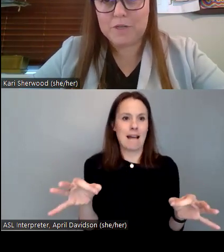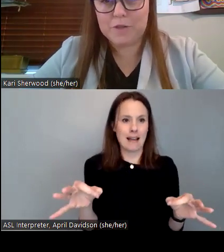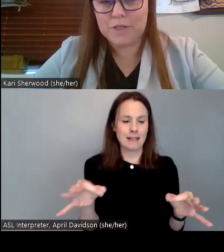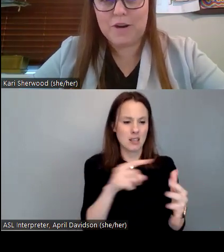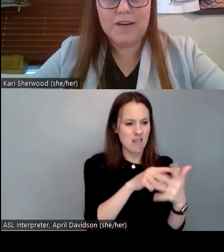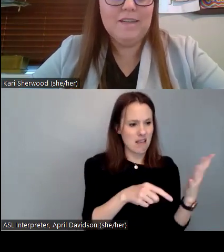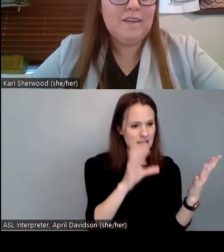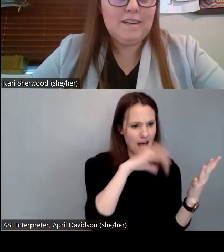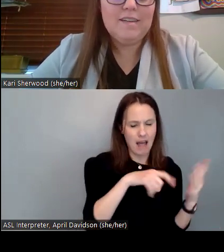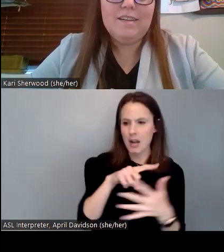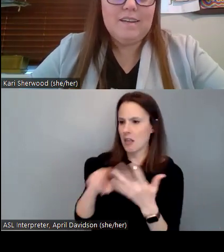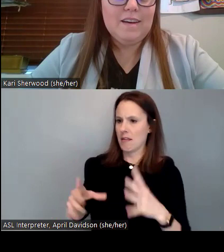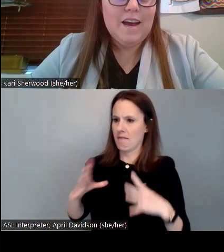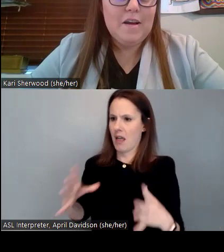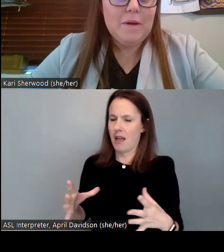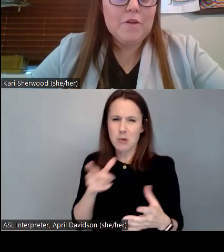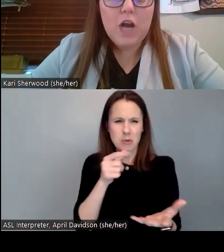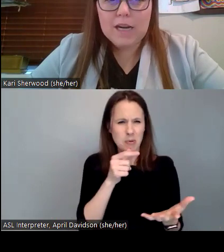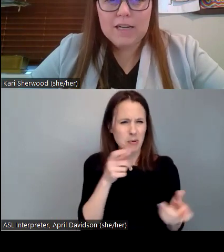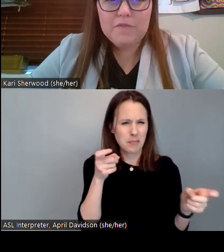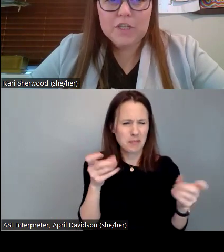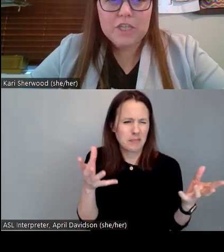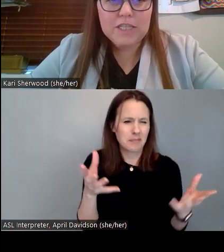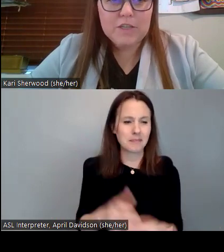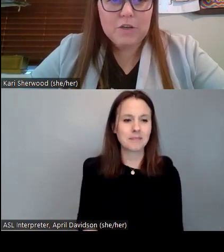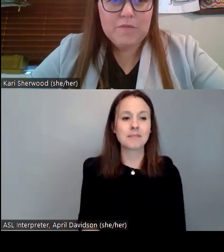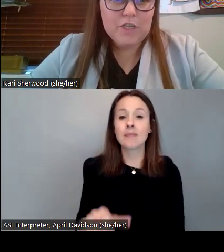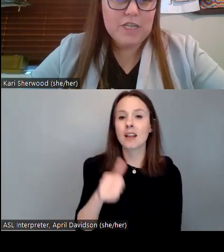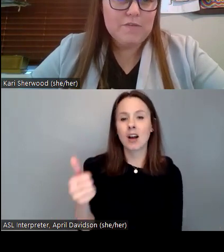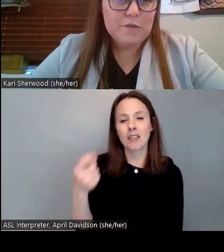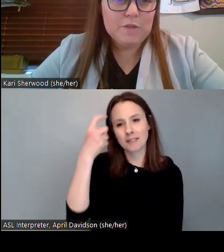interests are. Other cognitive functions neurodivergent individuals